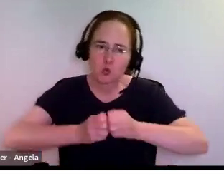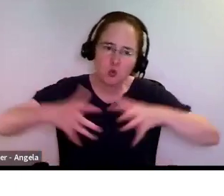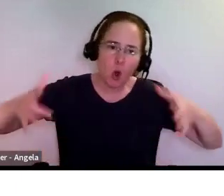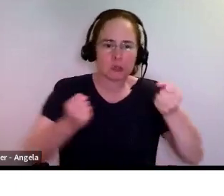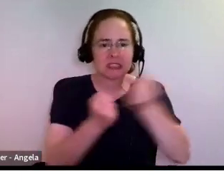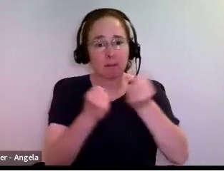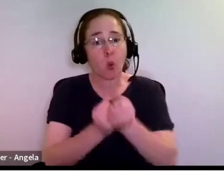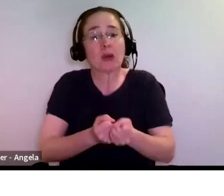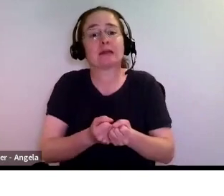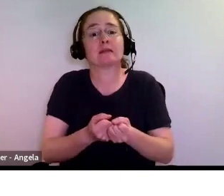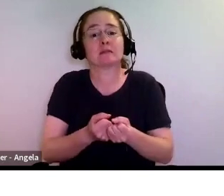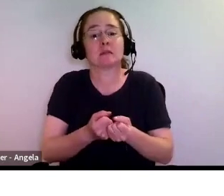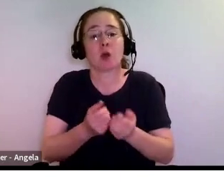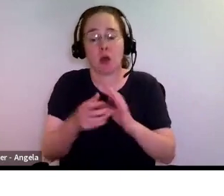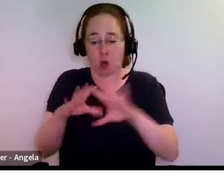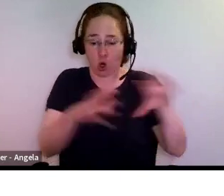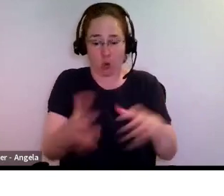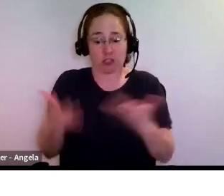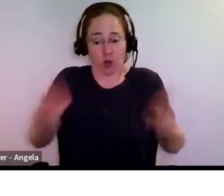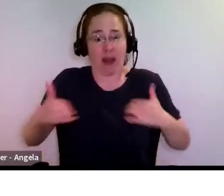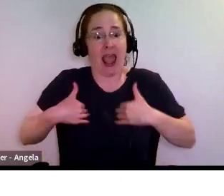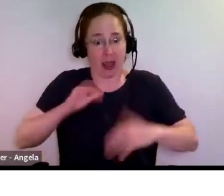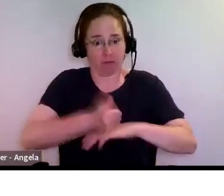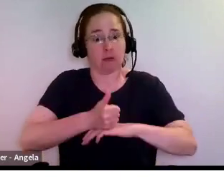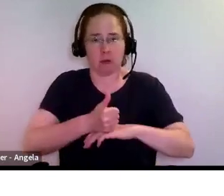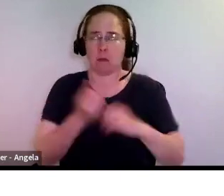existing coalitions, of which there are so many around the